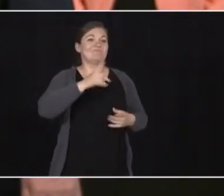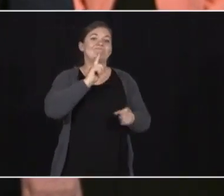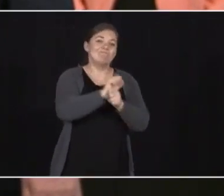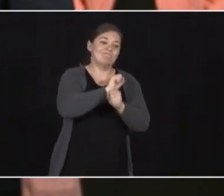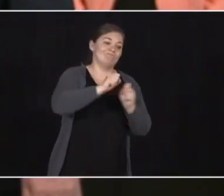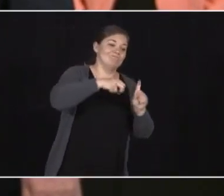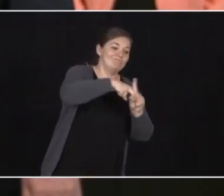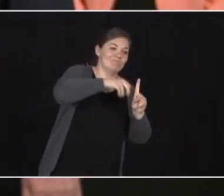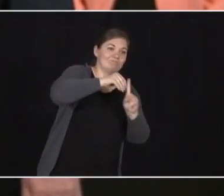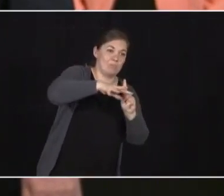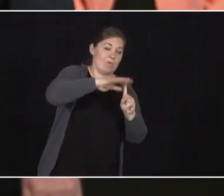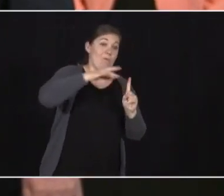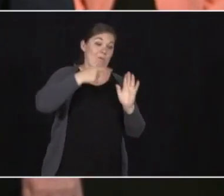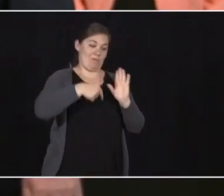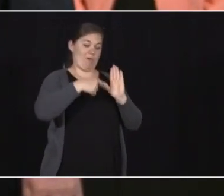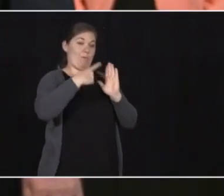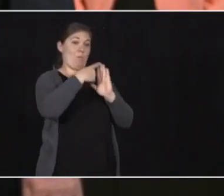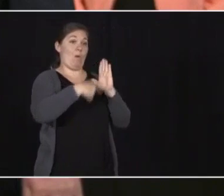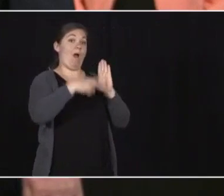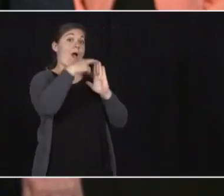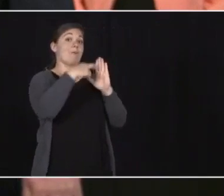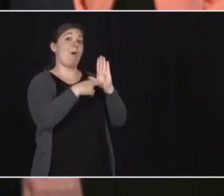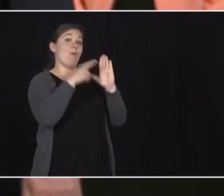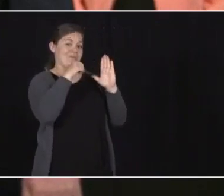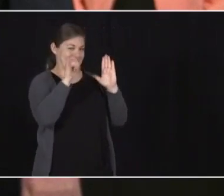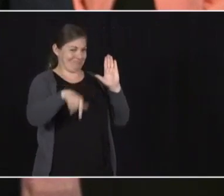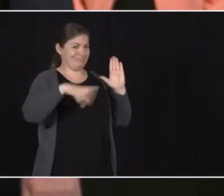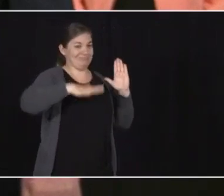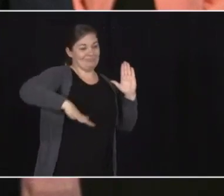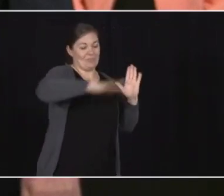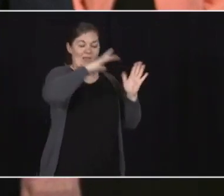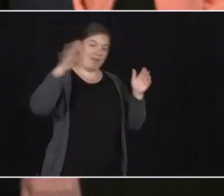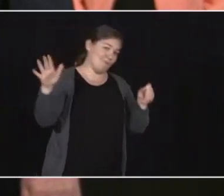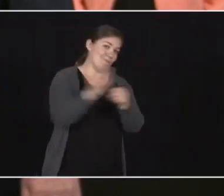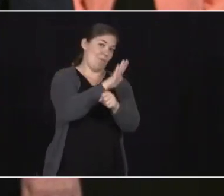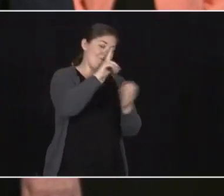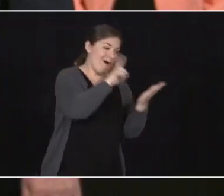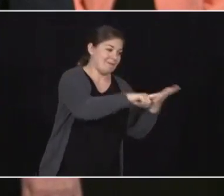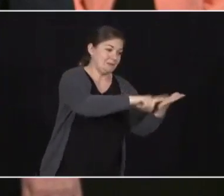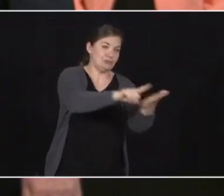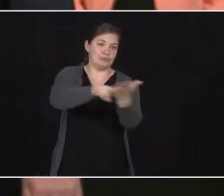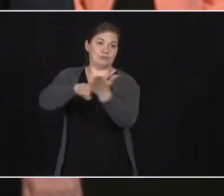on the homes that have been identified in the report making sure that we do a complete investigation